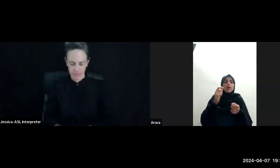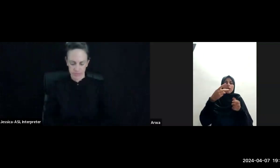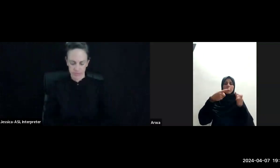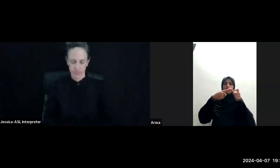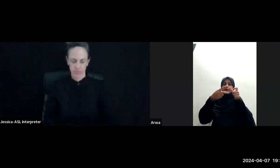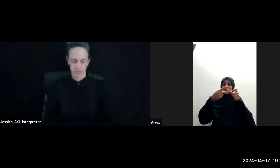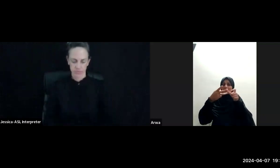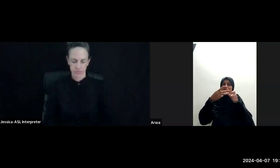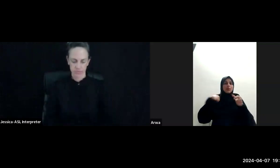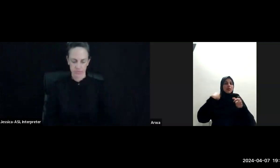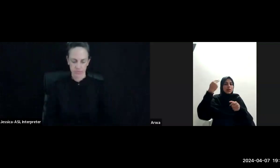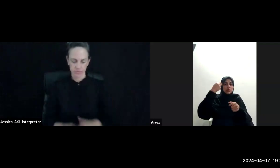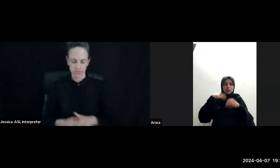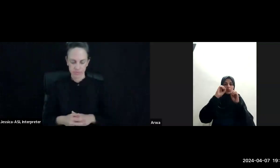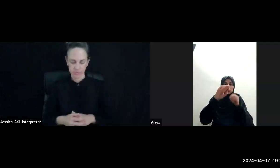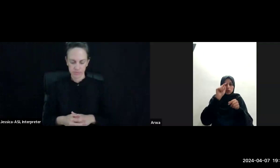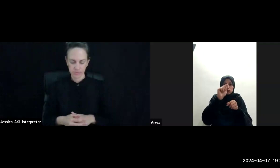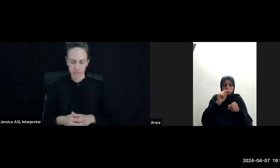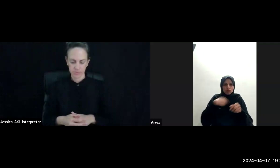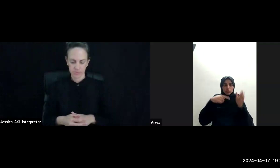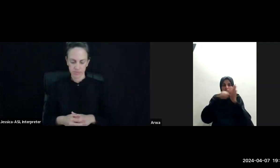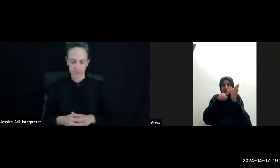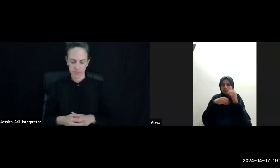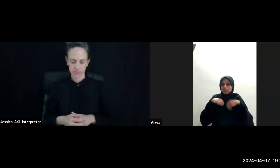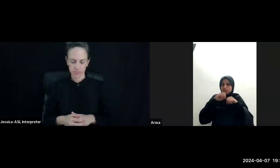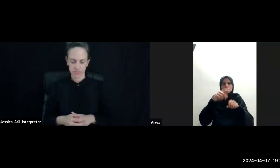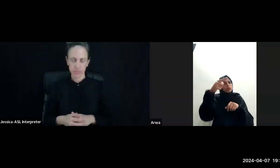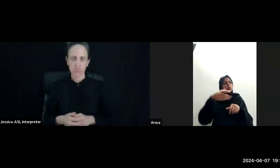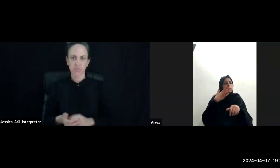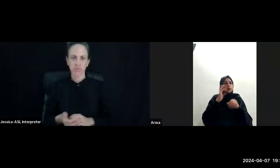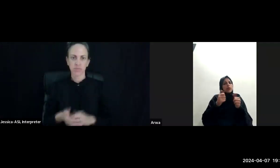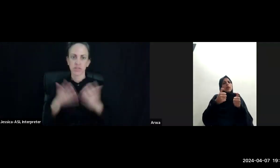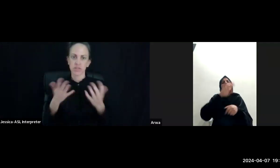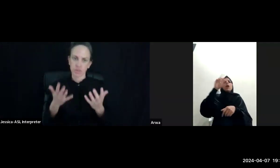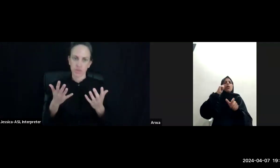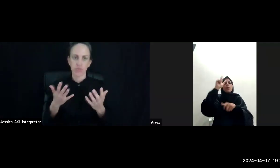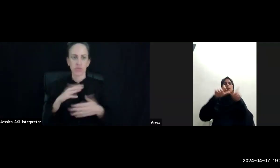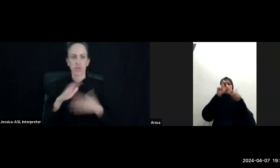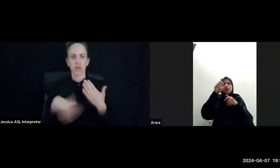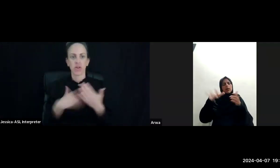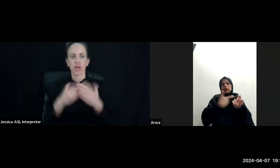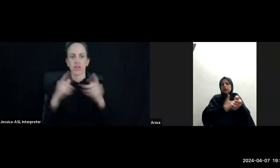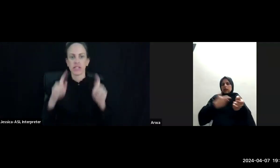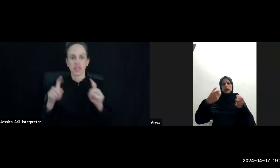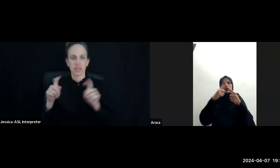when they come we straight away go ahead and do the test okay. The fourth one we make them very